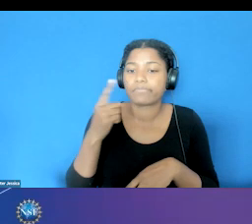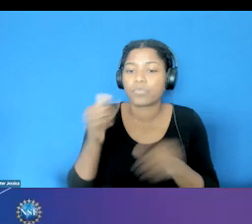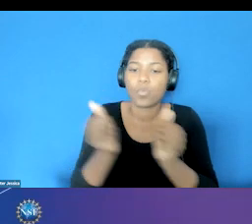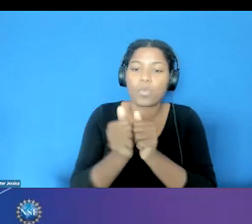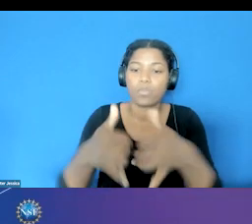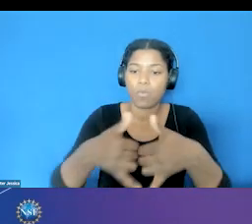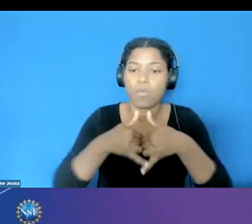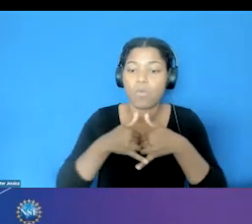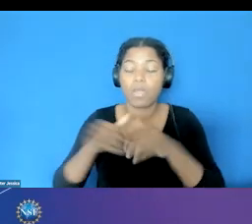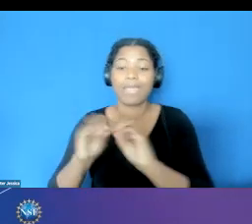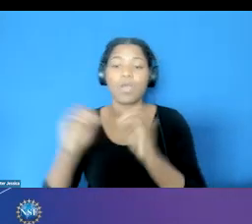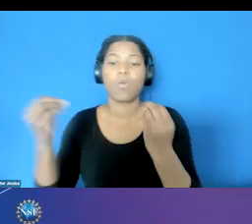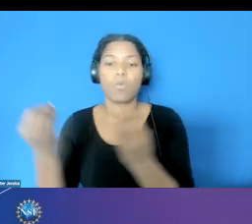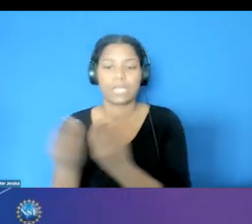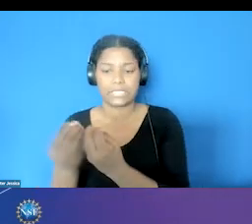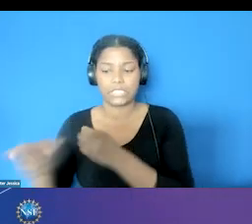Again, the organization controls this.